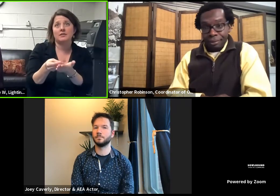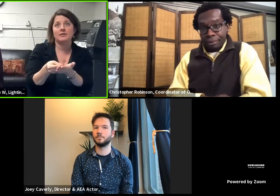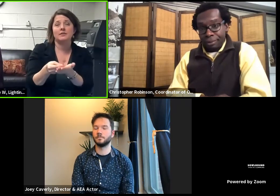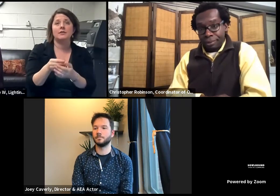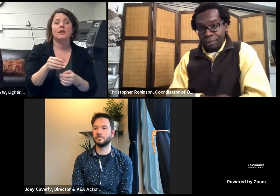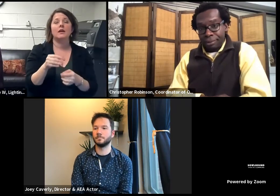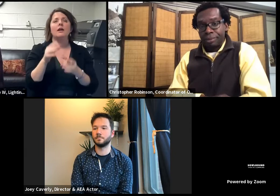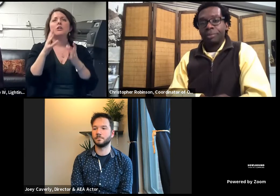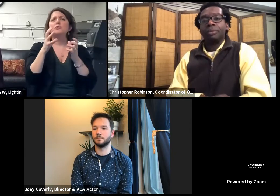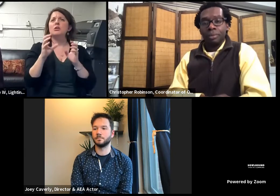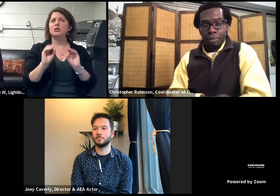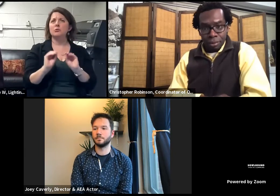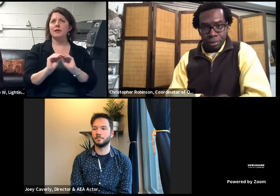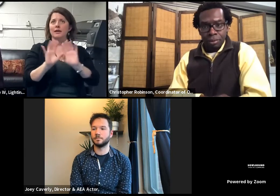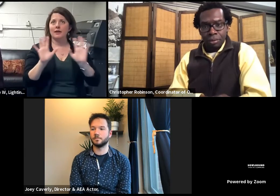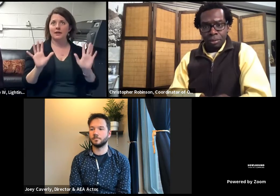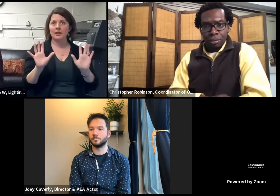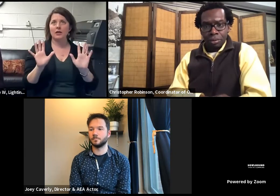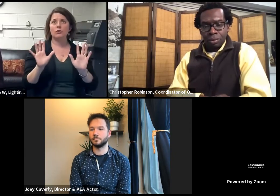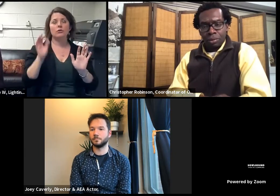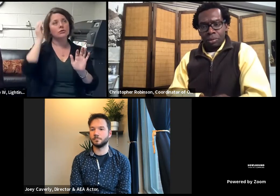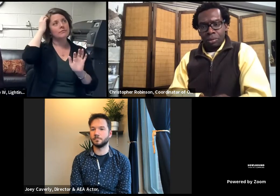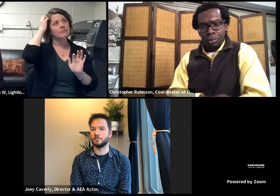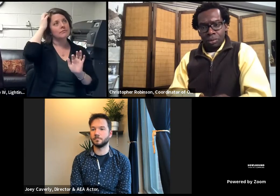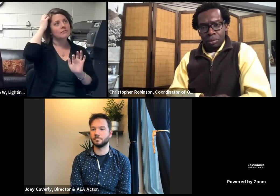and that is related to funds, but I wanna be clear.